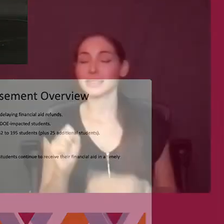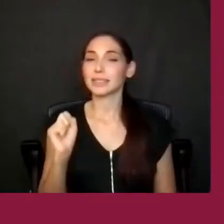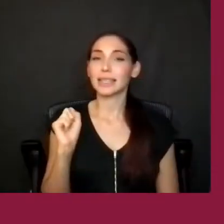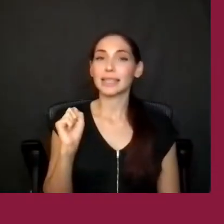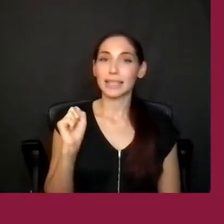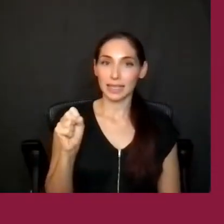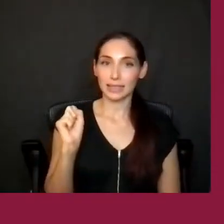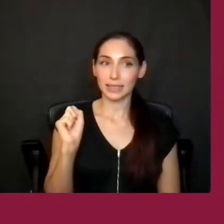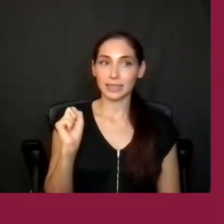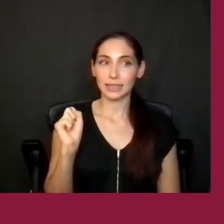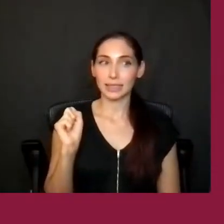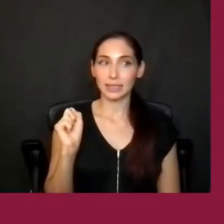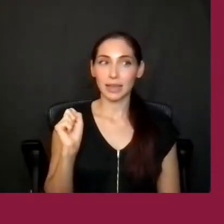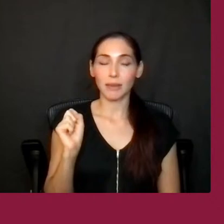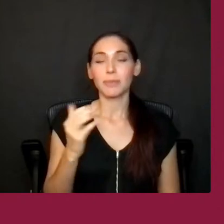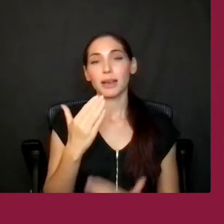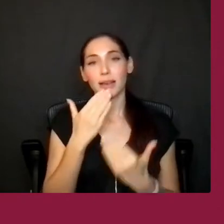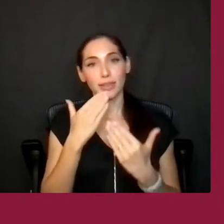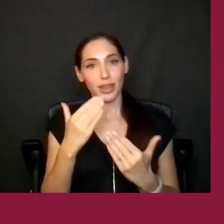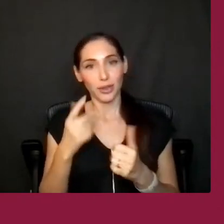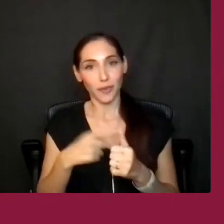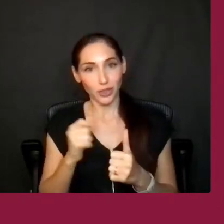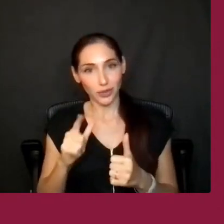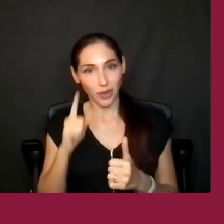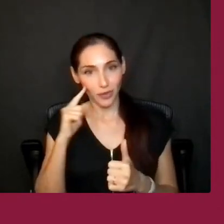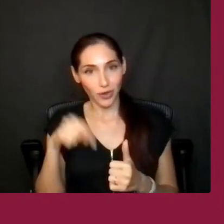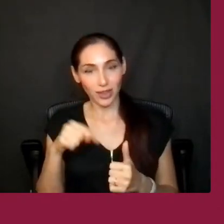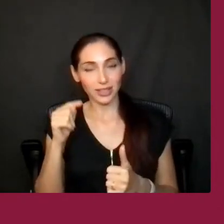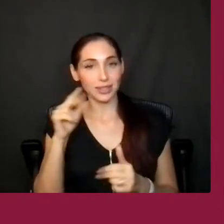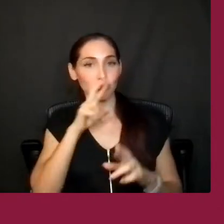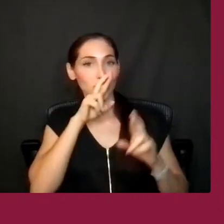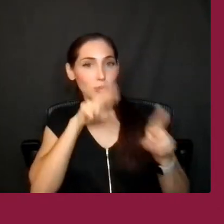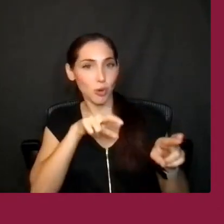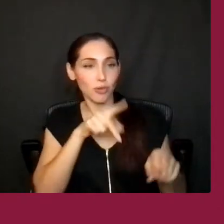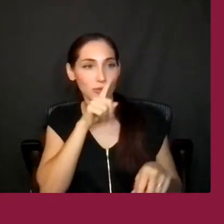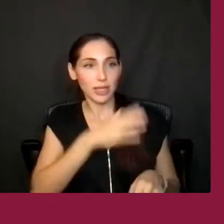Um, thank you, first of all, for this report. I really appreciate it.